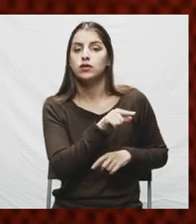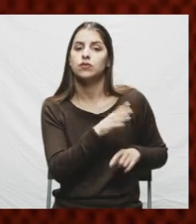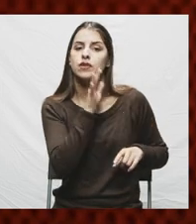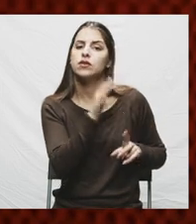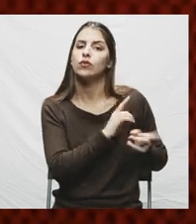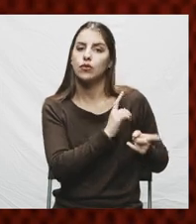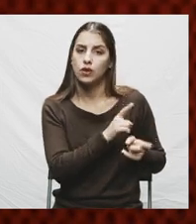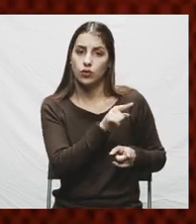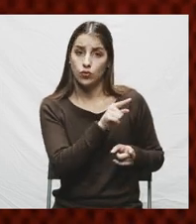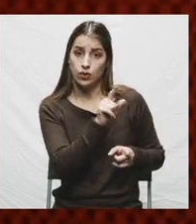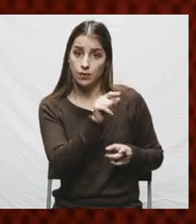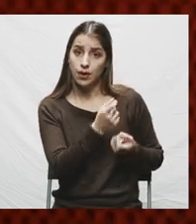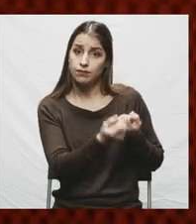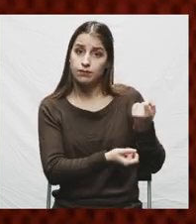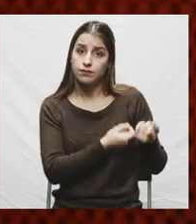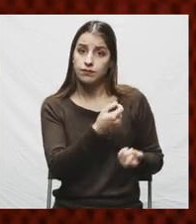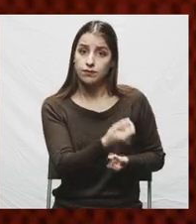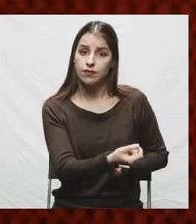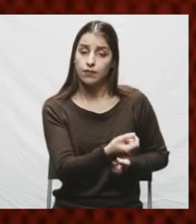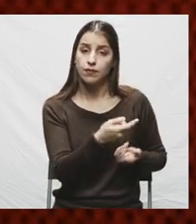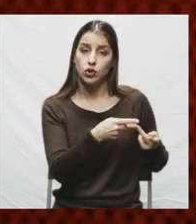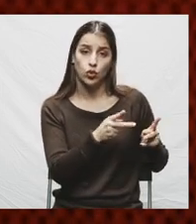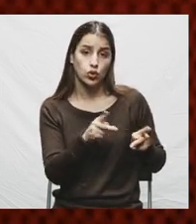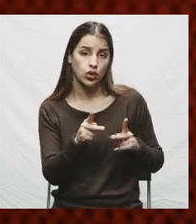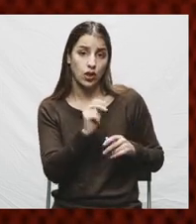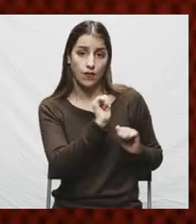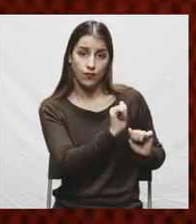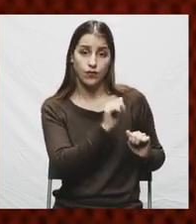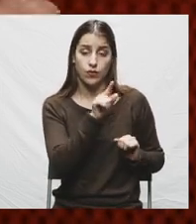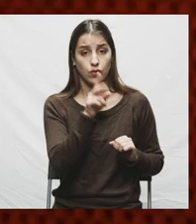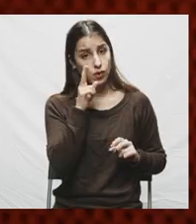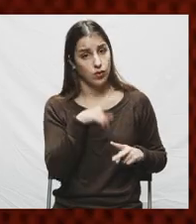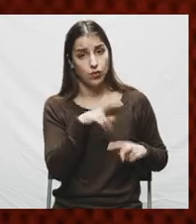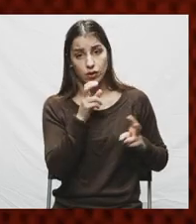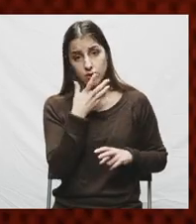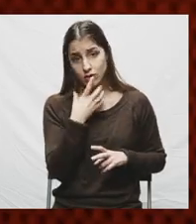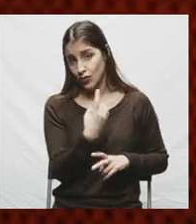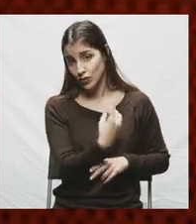This to say that, in a way, you’ve been creating your own methodology. What you describe almost like an out of the body